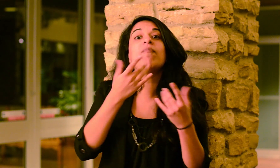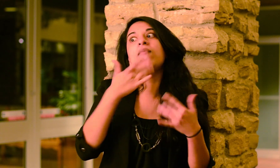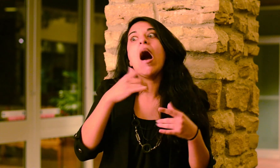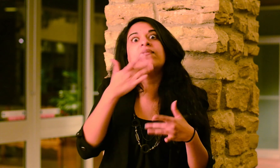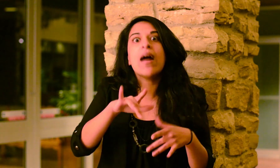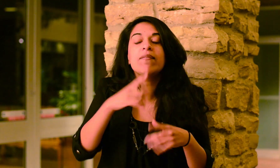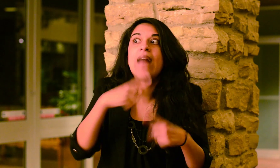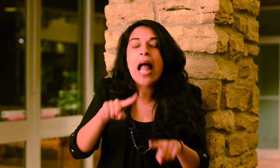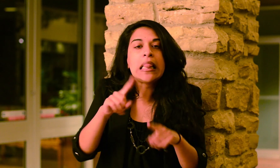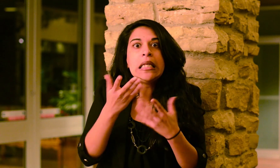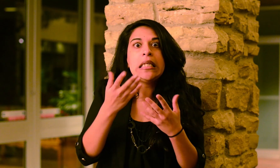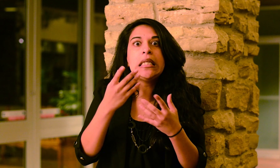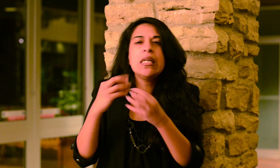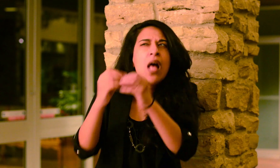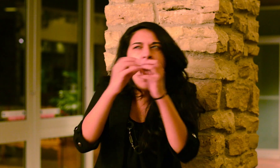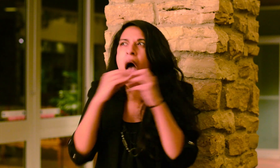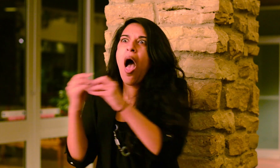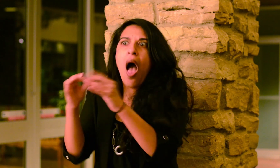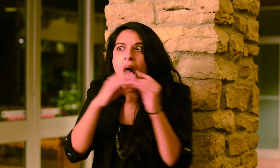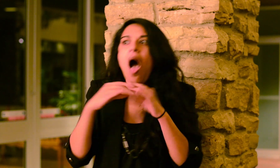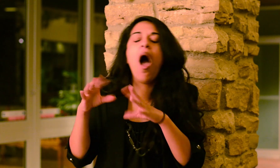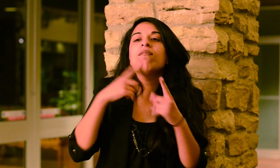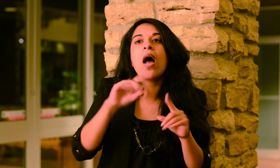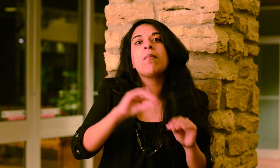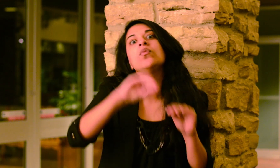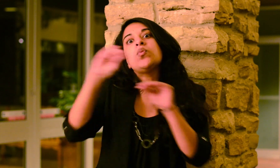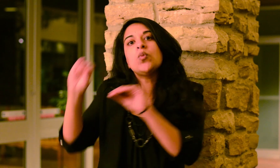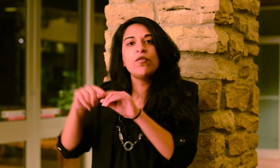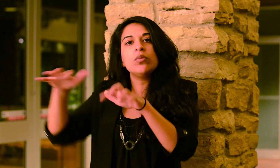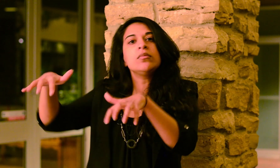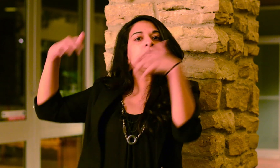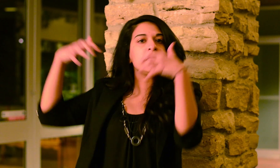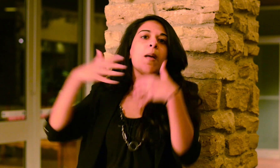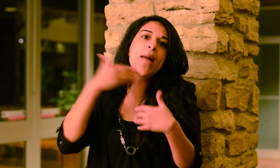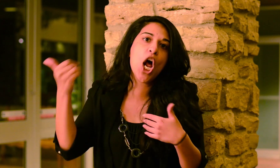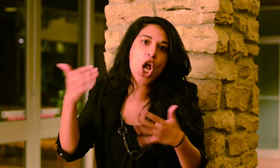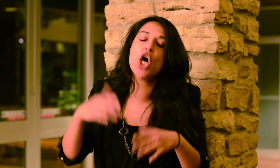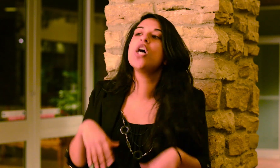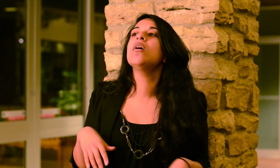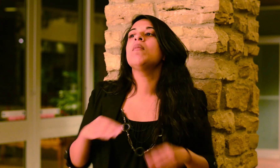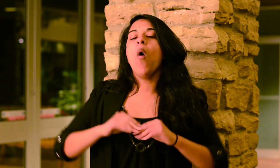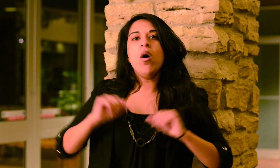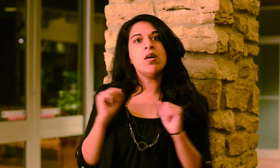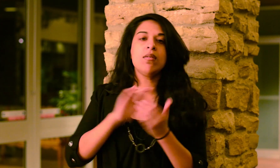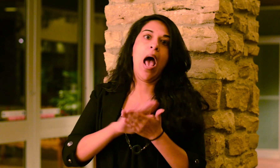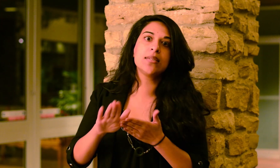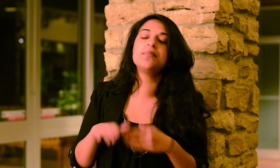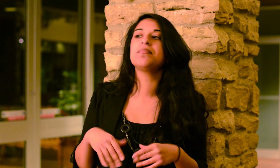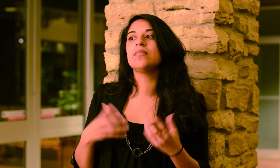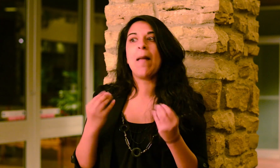The spacing fiasco was finally resolved and we moved to a larger room, an auditorium- that was much better. It was nicer, definitely roomier.